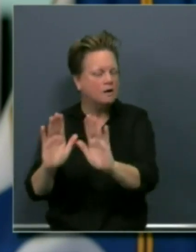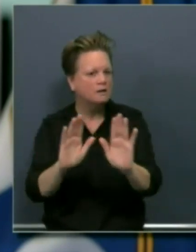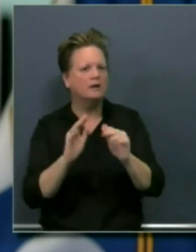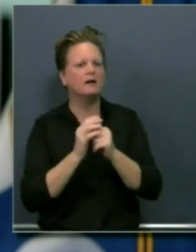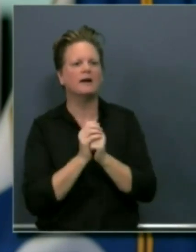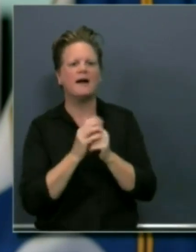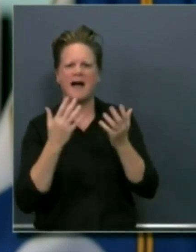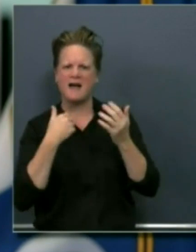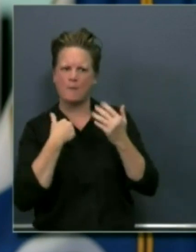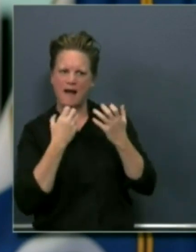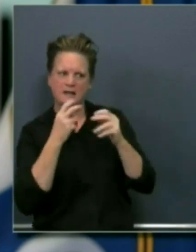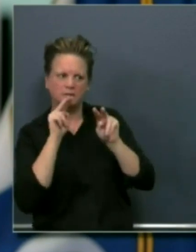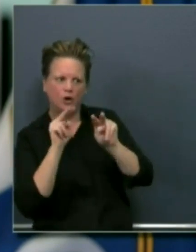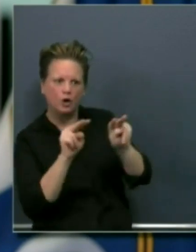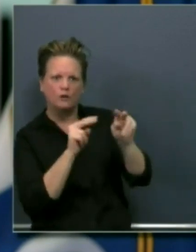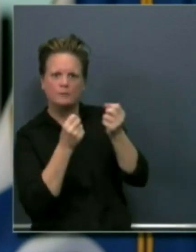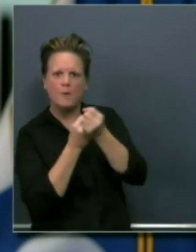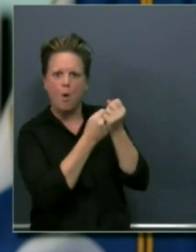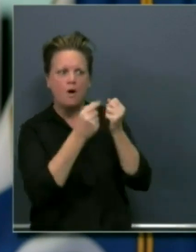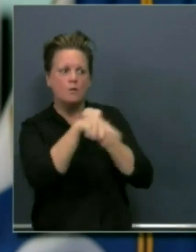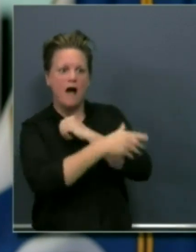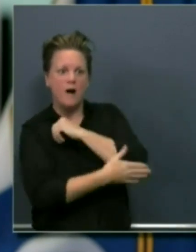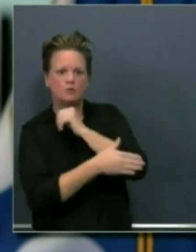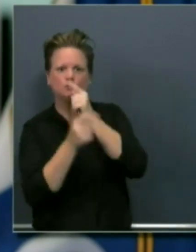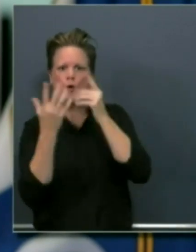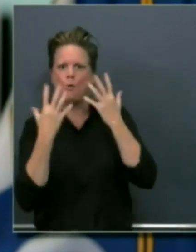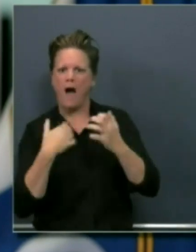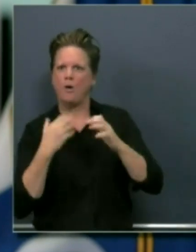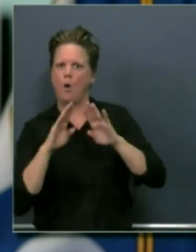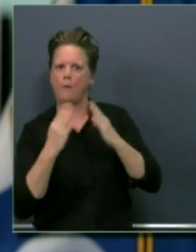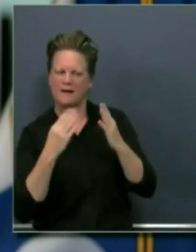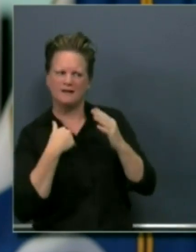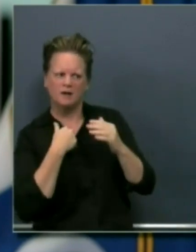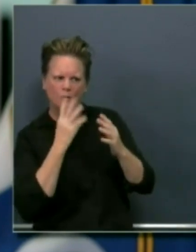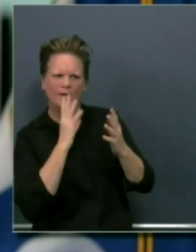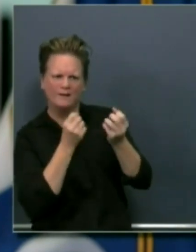VARIANCES WE RECOGNIZE THE SAME WANT TO SEE PEOPLE LOOSEN UP WITH CONDITIONS THAT CAN BE